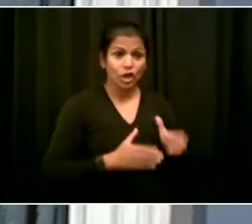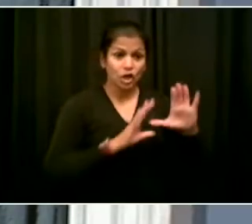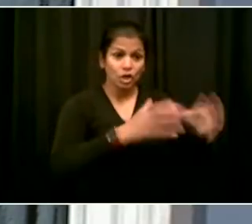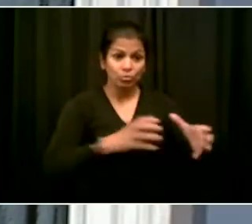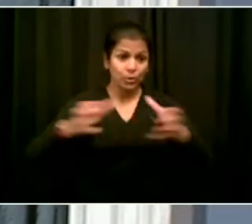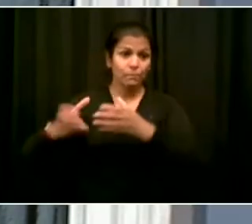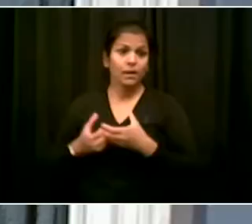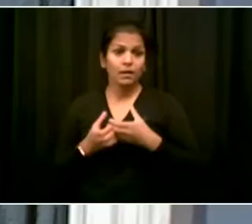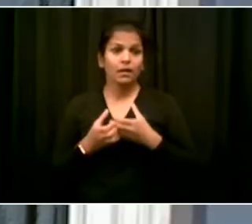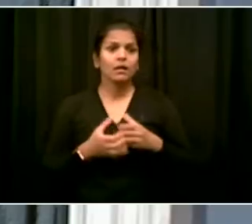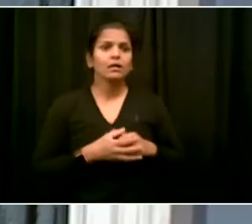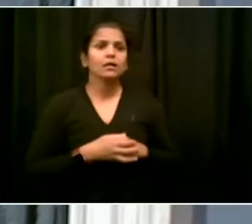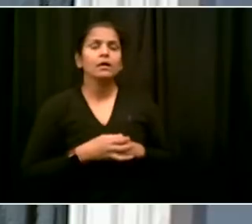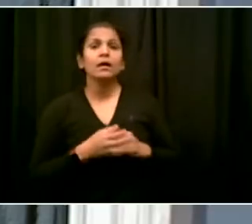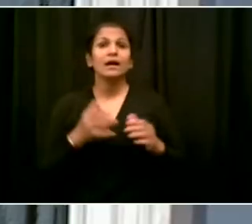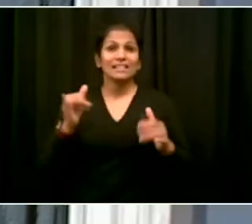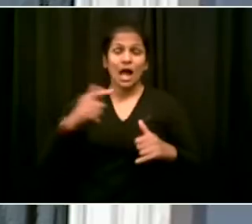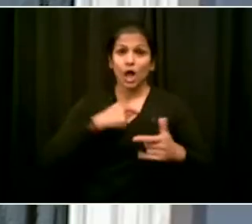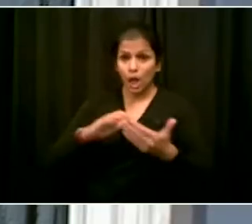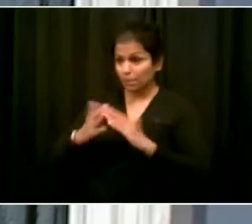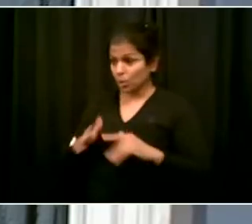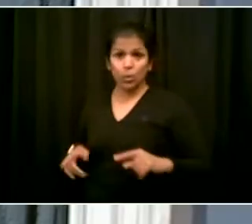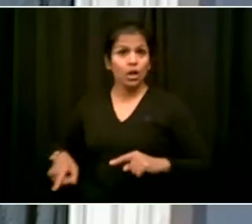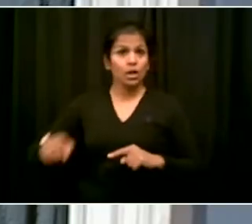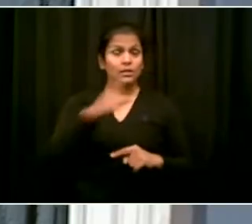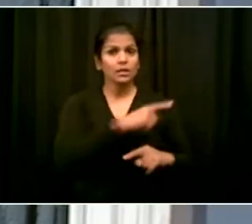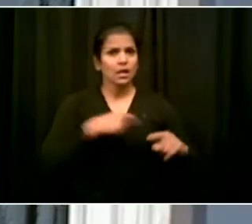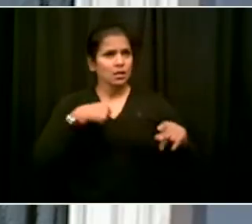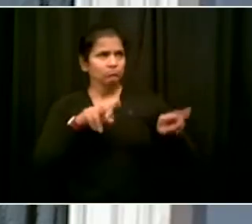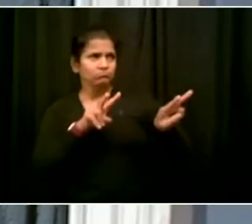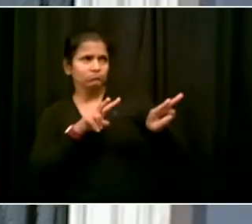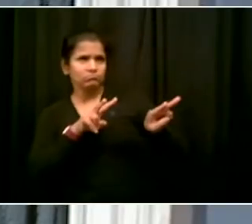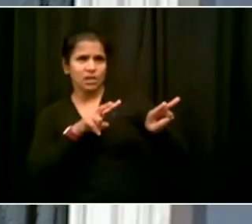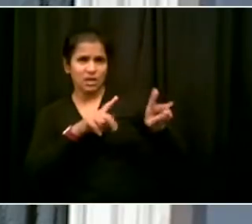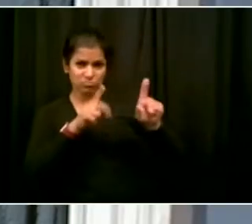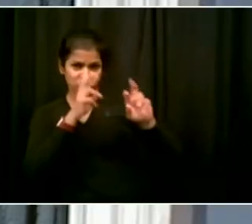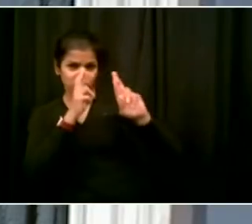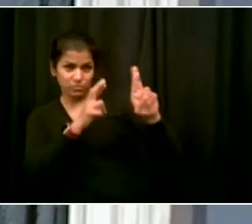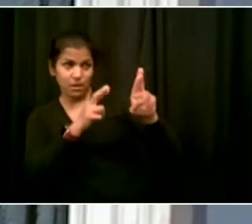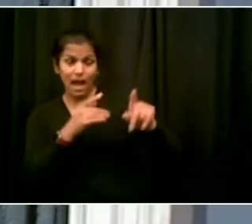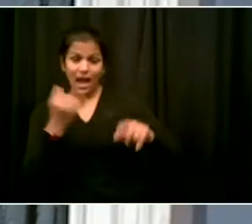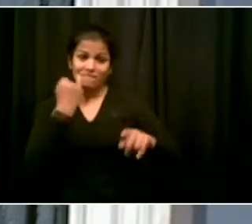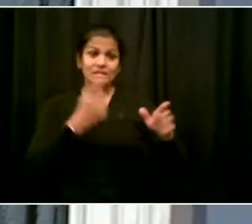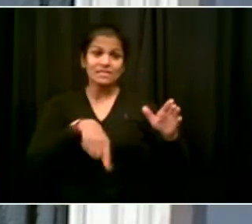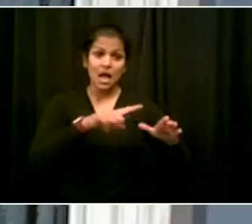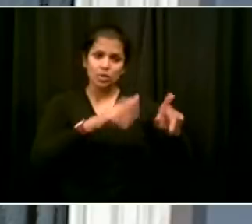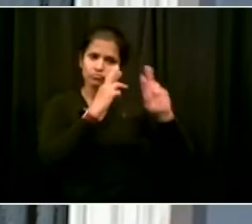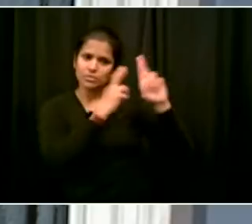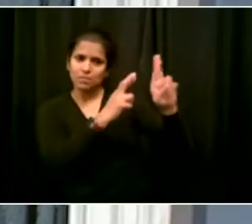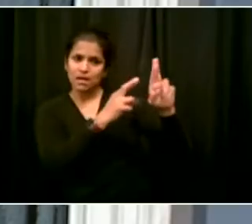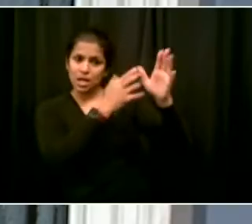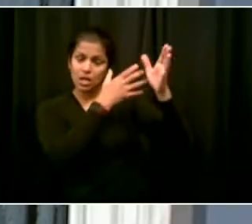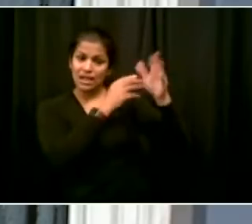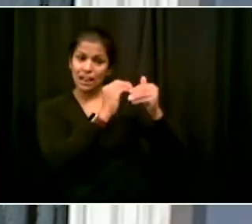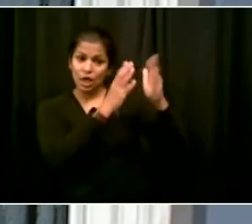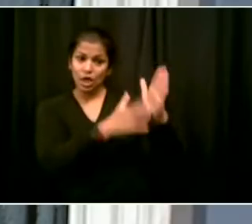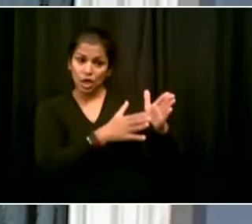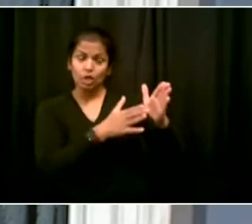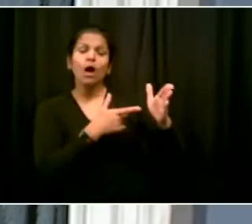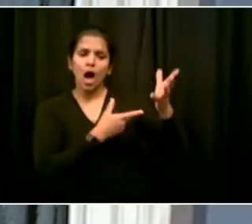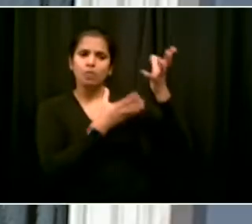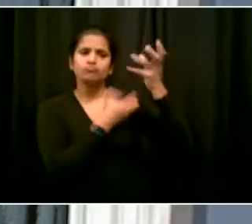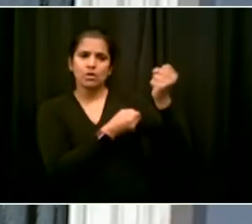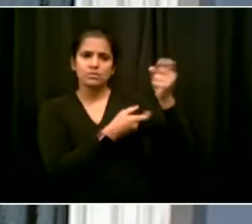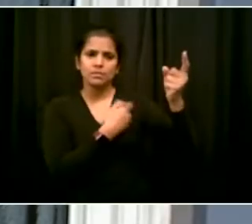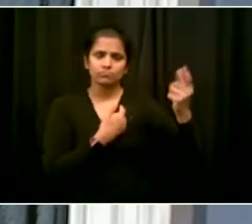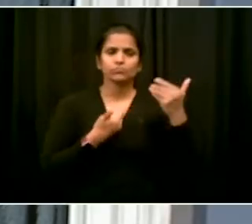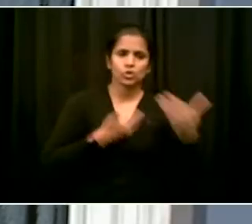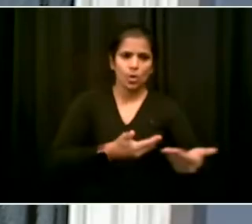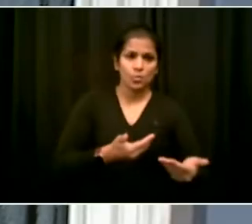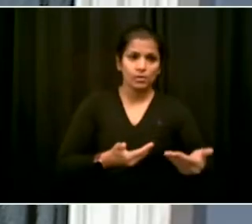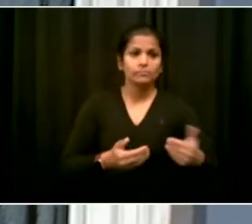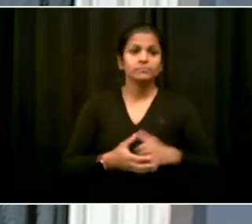FAITH LEADERS,